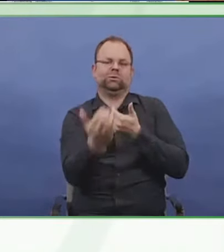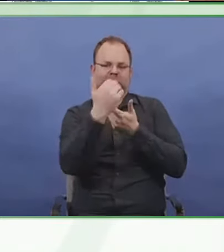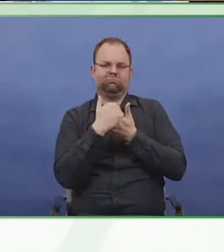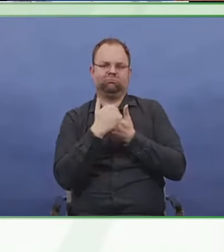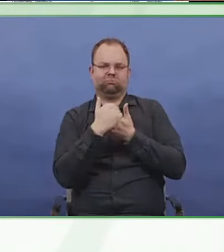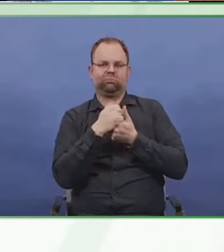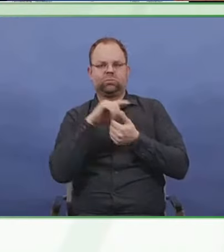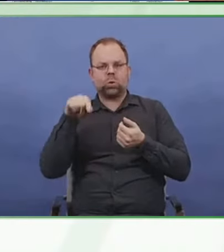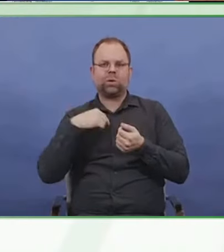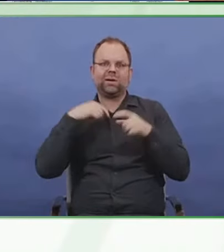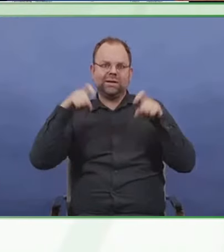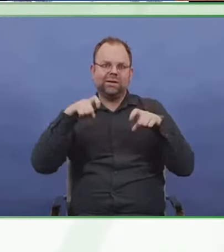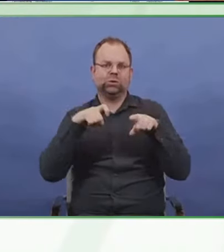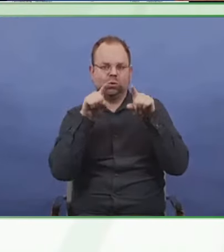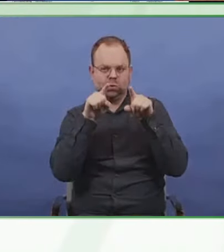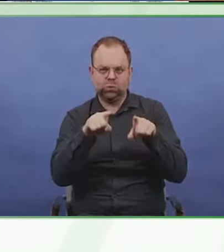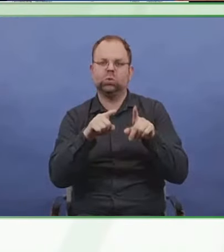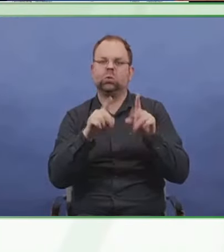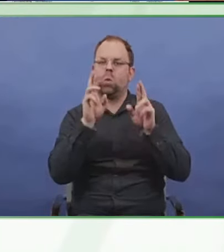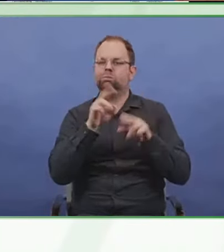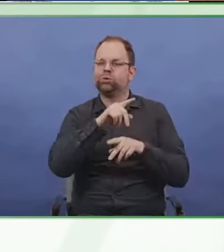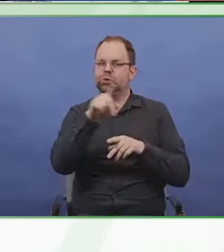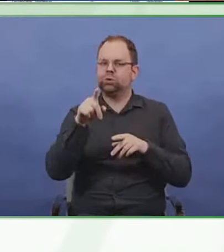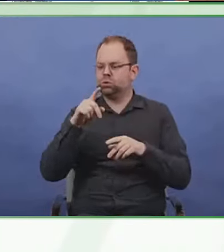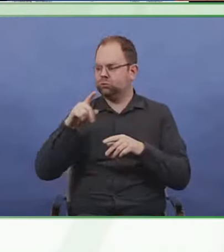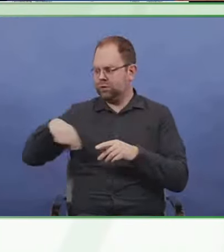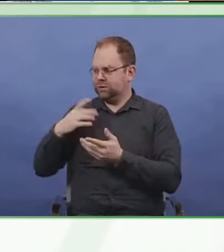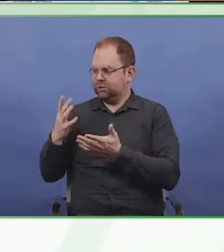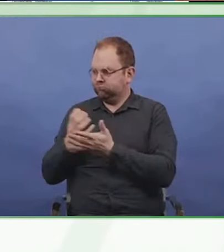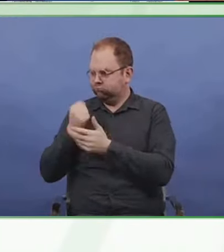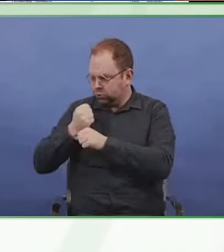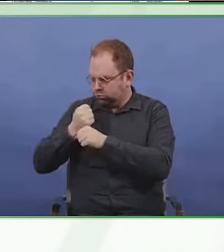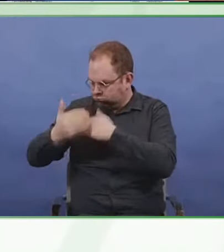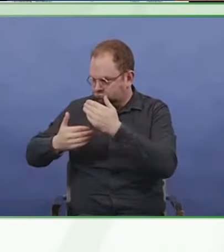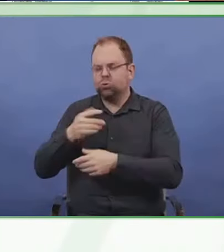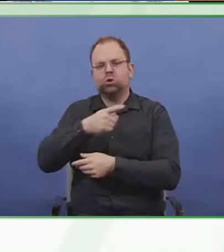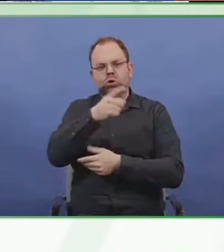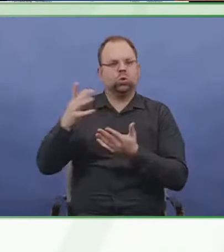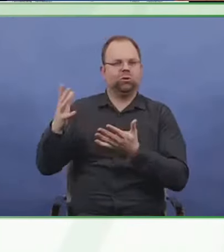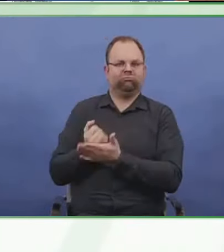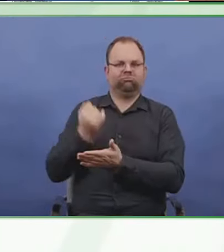Kevin Bradley who at the time, he has changed brands now.